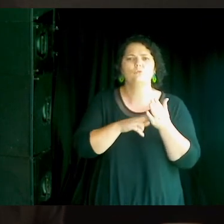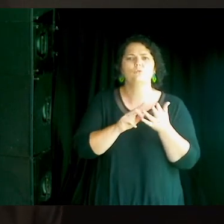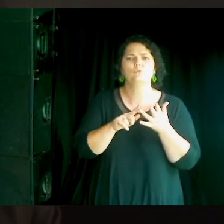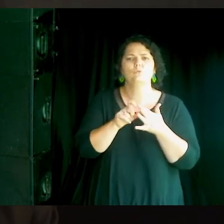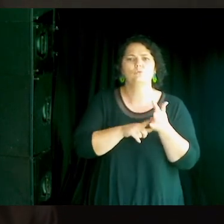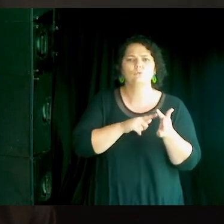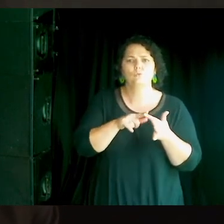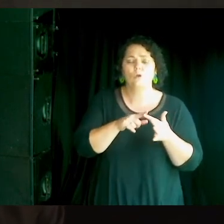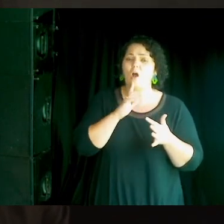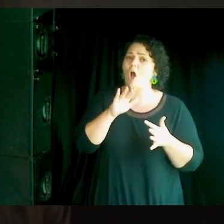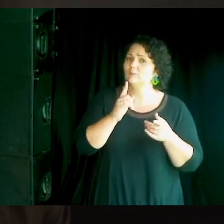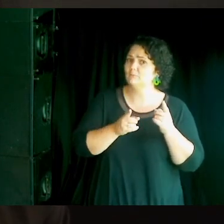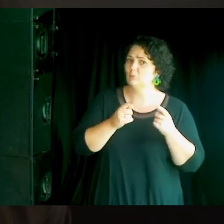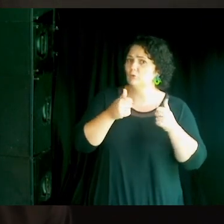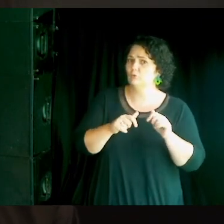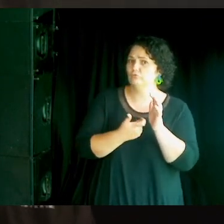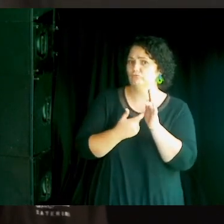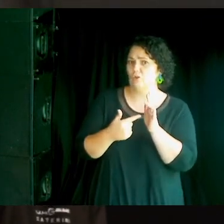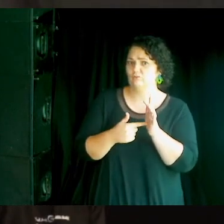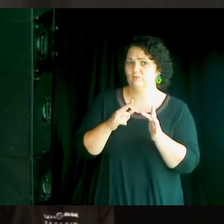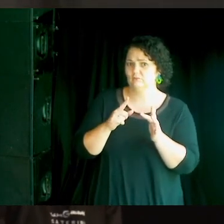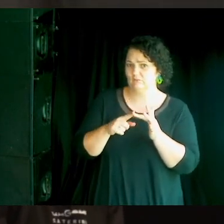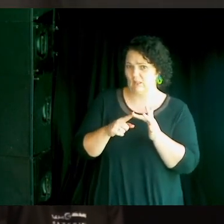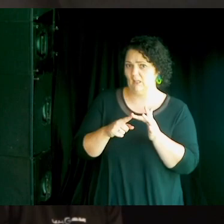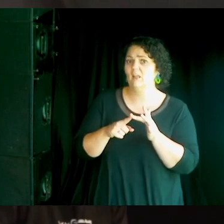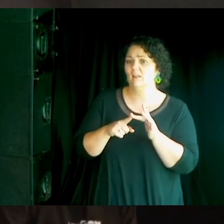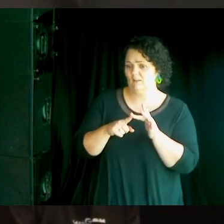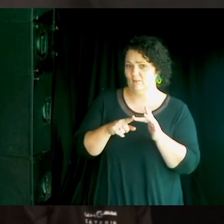oh have you heard of roti anyone heard of roti roti have anyone had it before